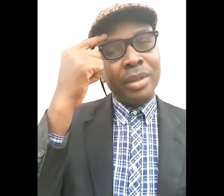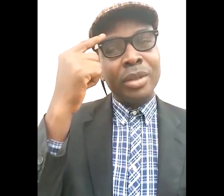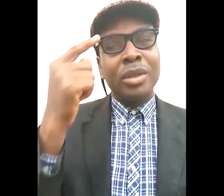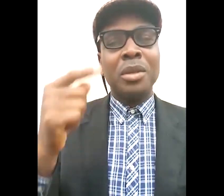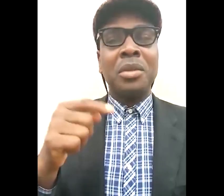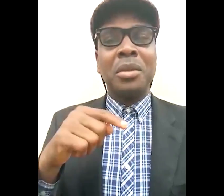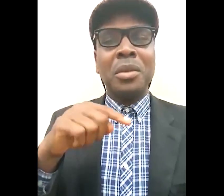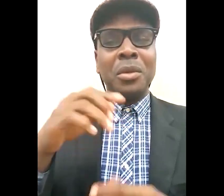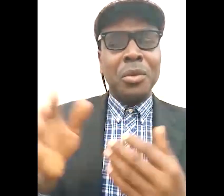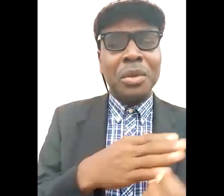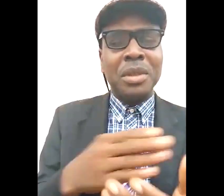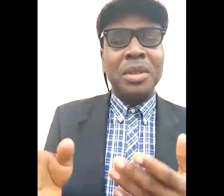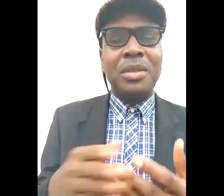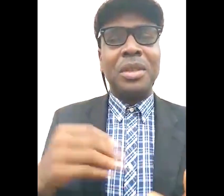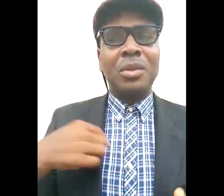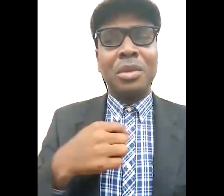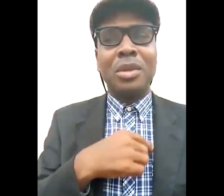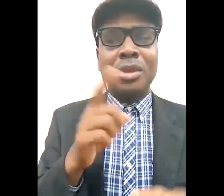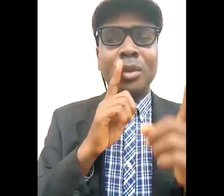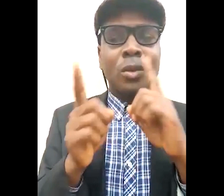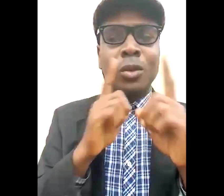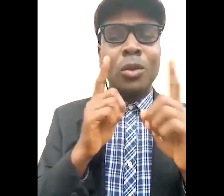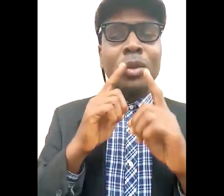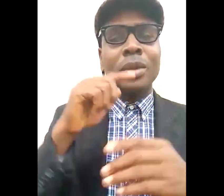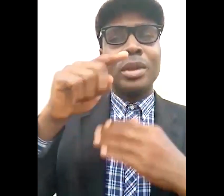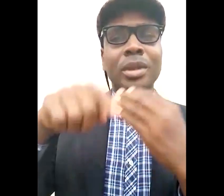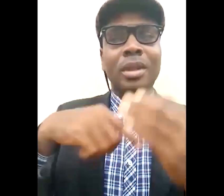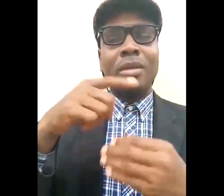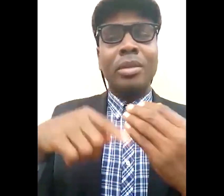This happens whenever we talk about a national sign language.